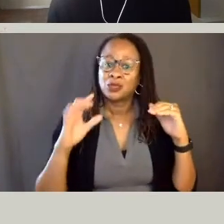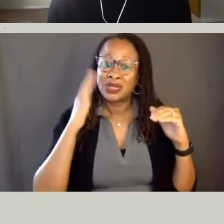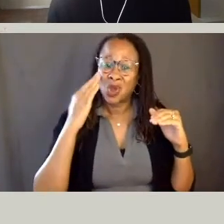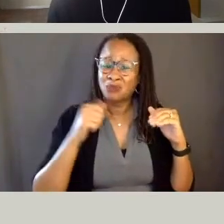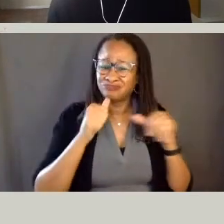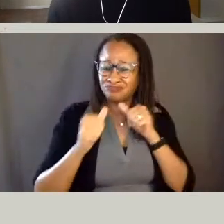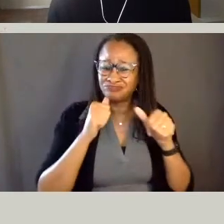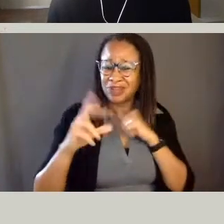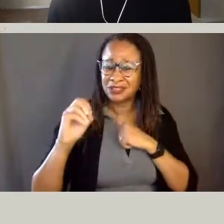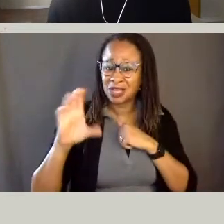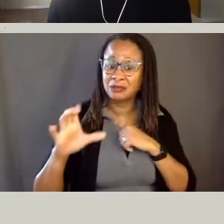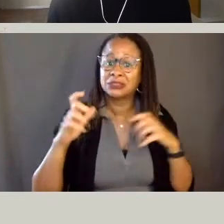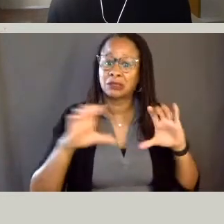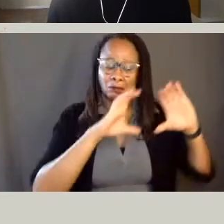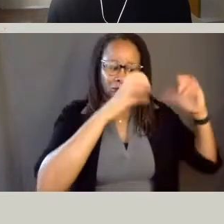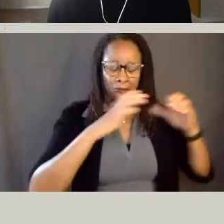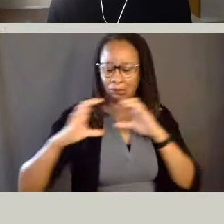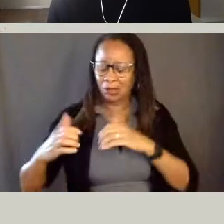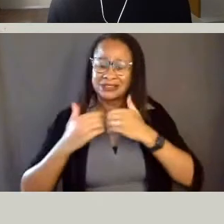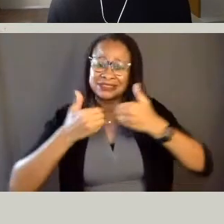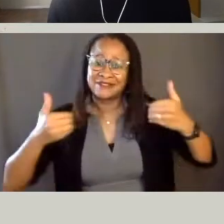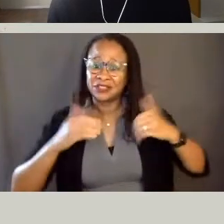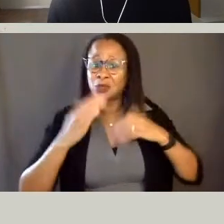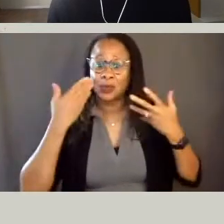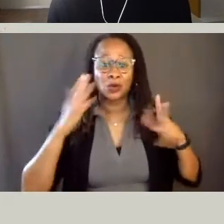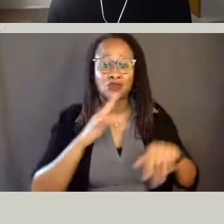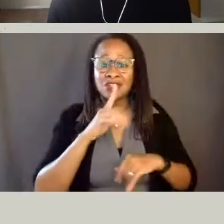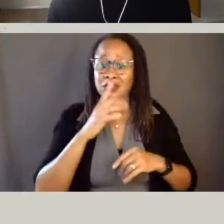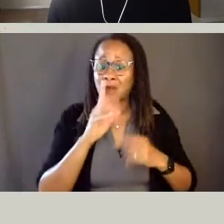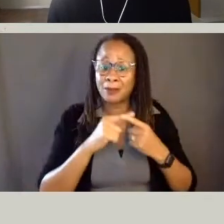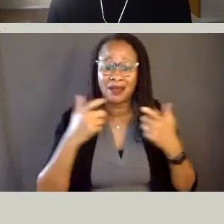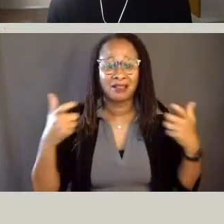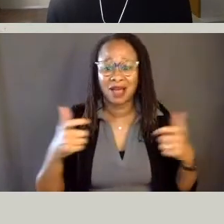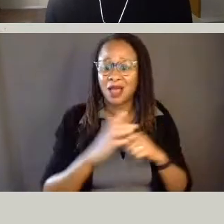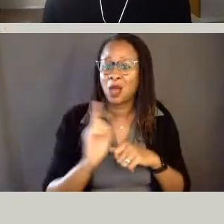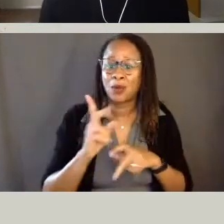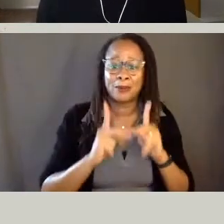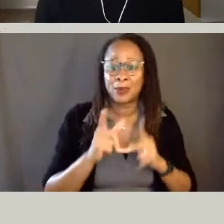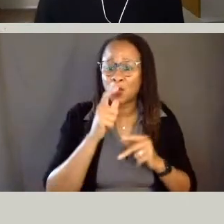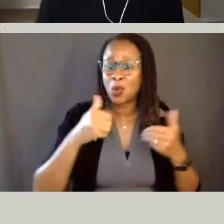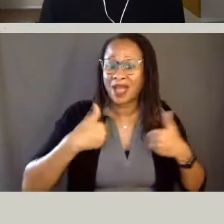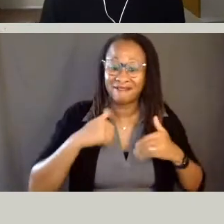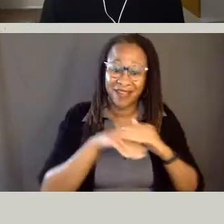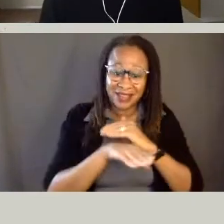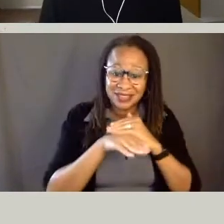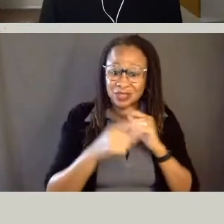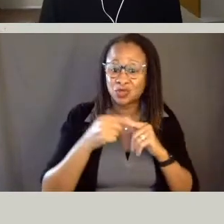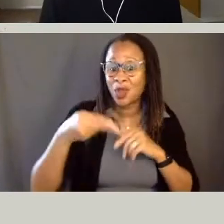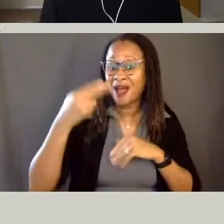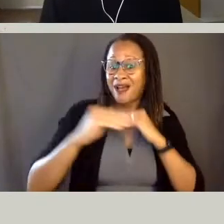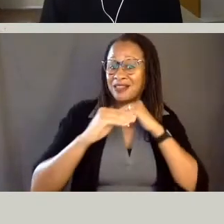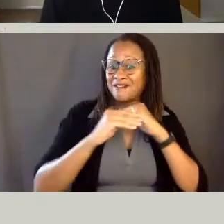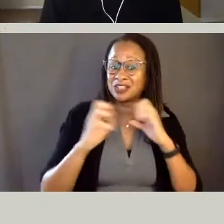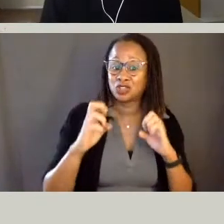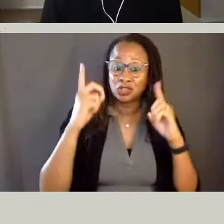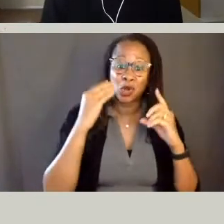there's a massive class division that's also there. We don't really talk about it a lot where people who have access to higher levels of education and know how to write these grants,